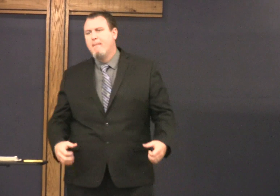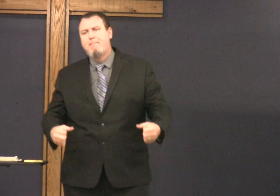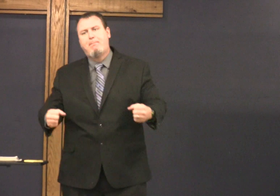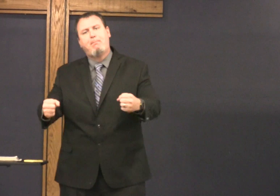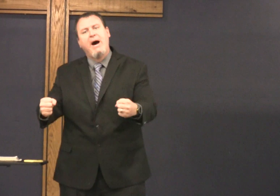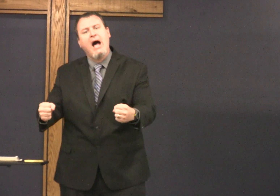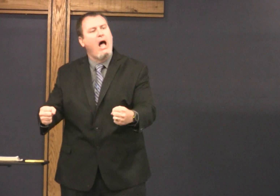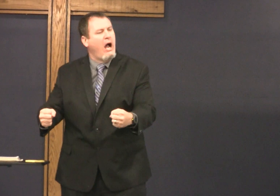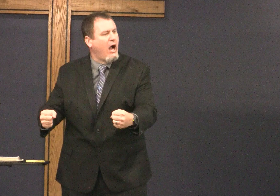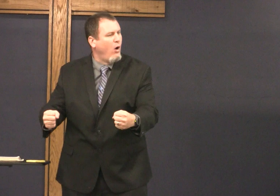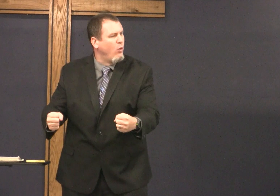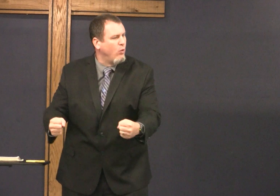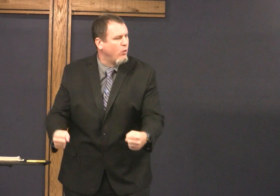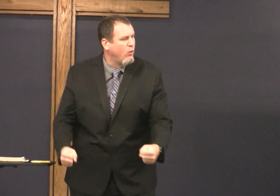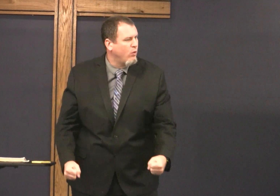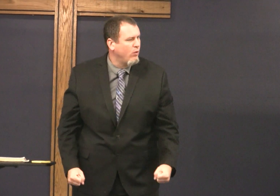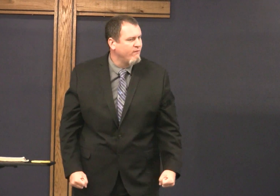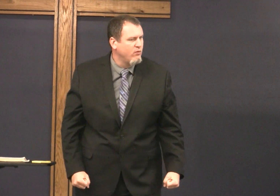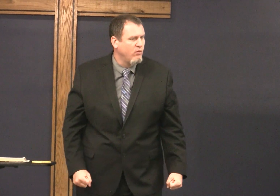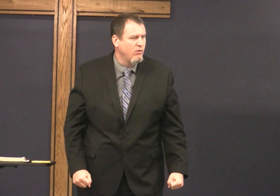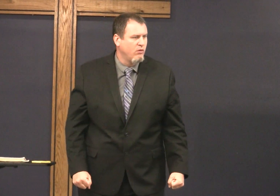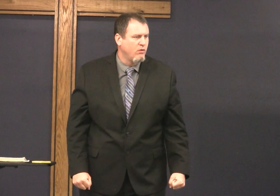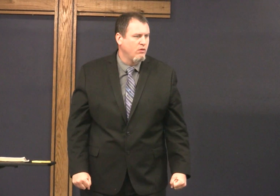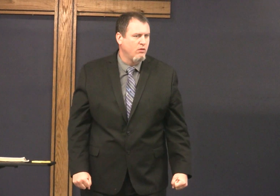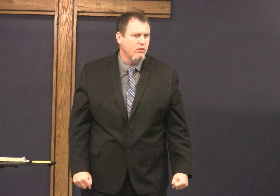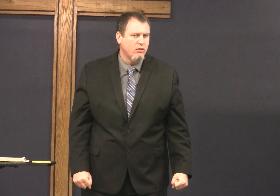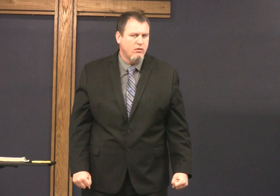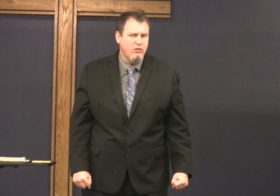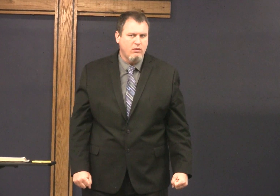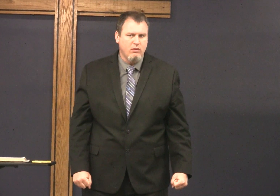it was simply the name of God the power in the name of God